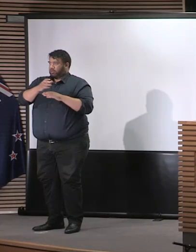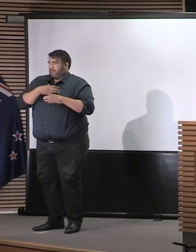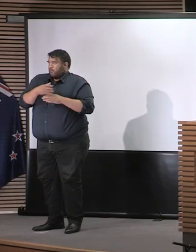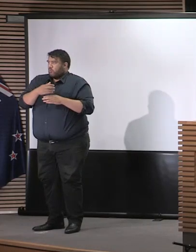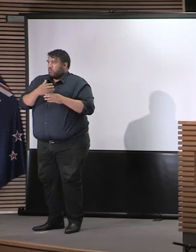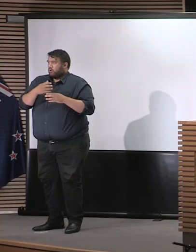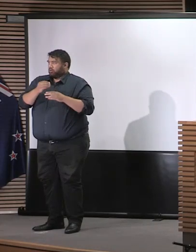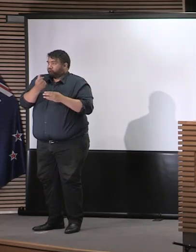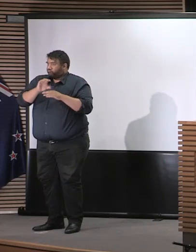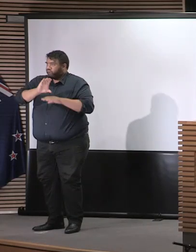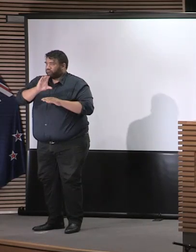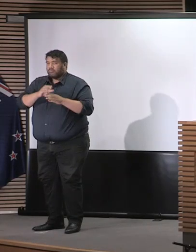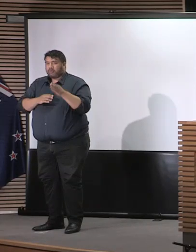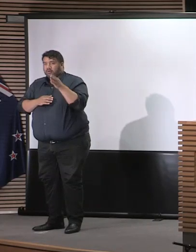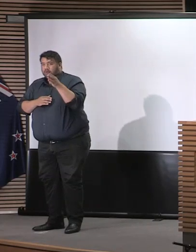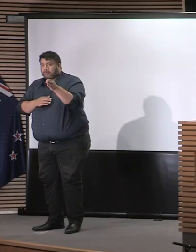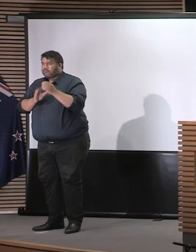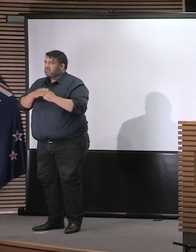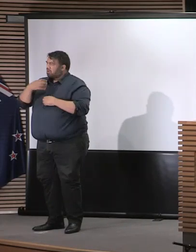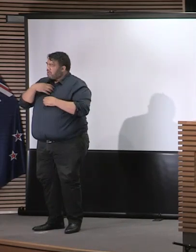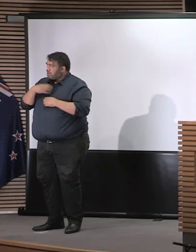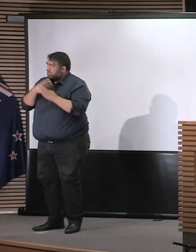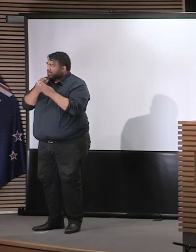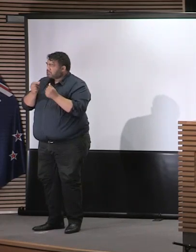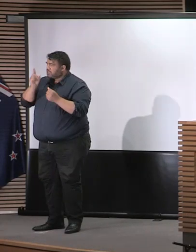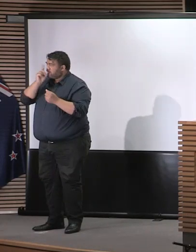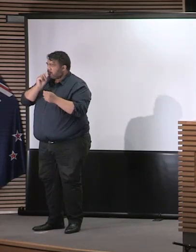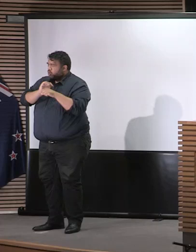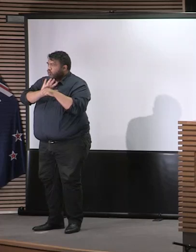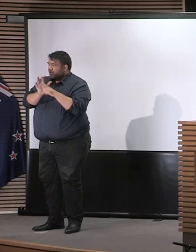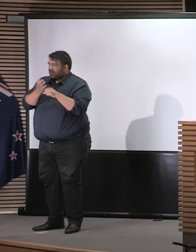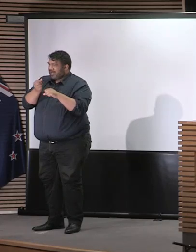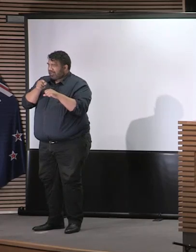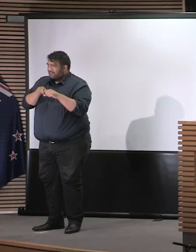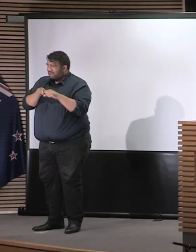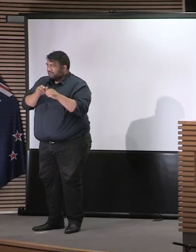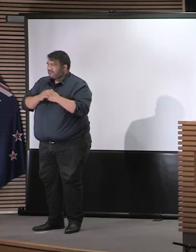smaller than what they got